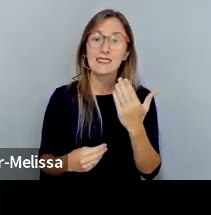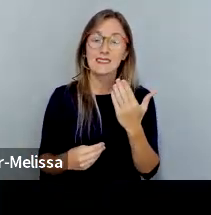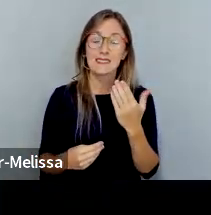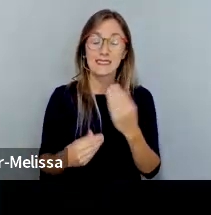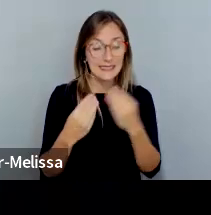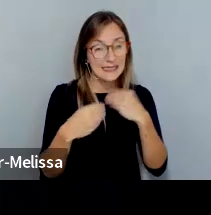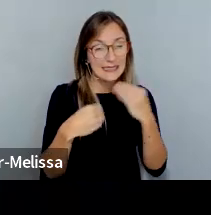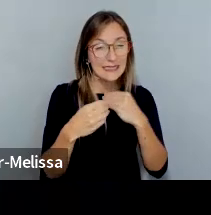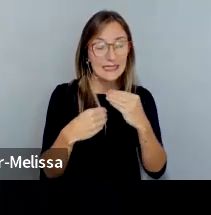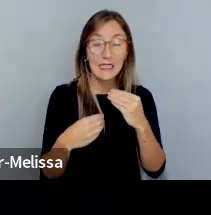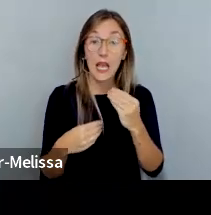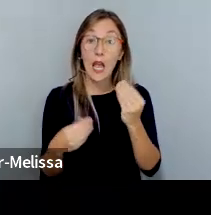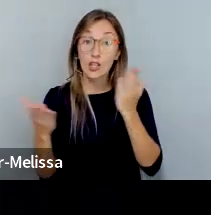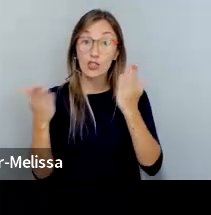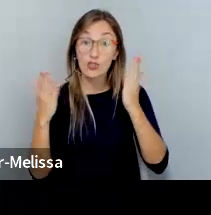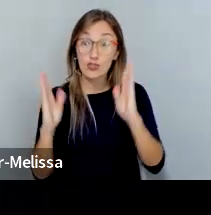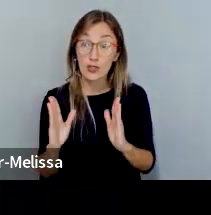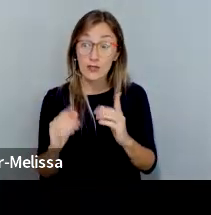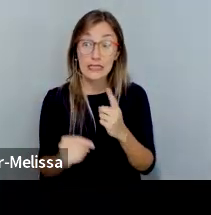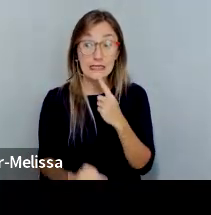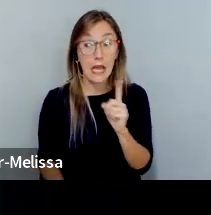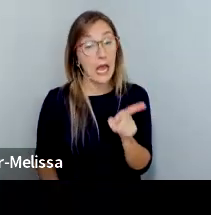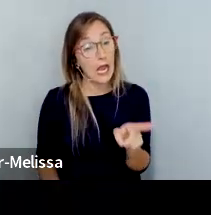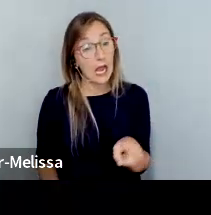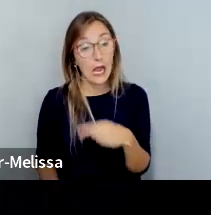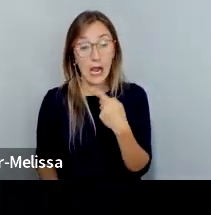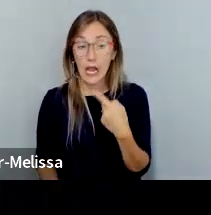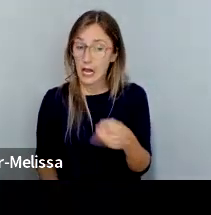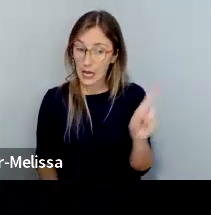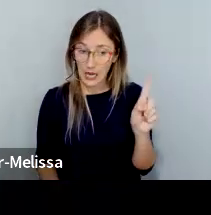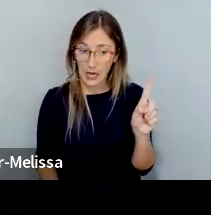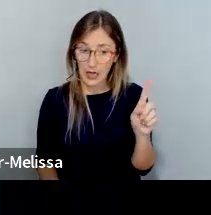somebody on this call from Oregon, right? They went to go and have some